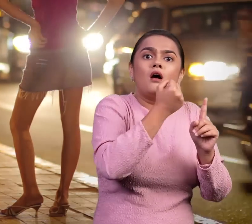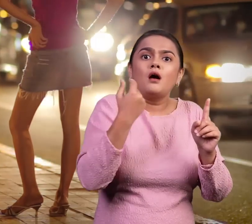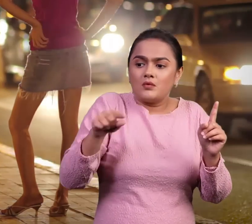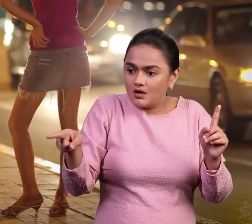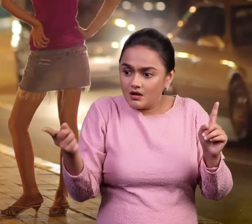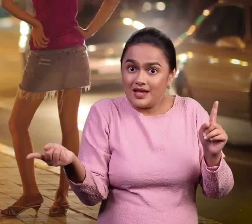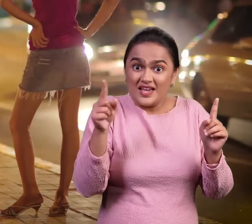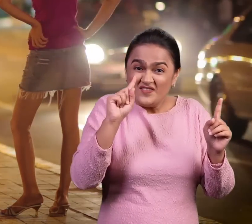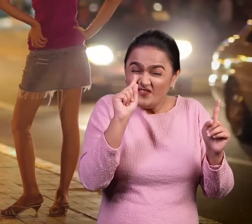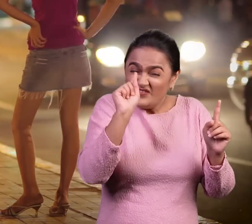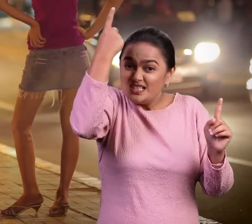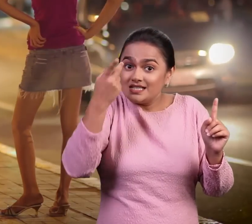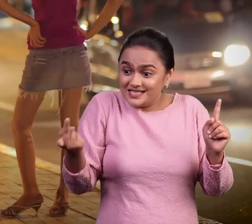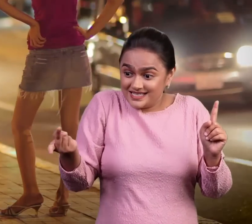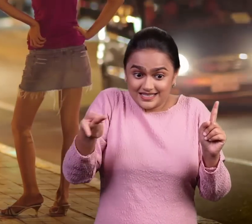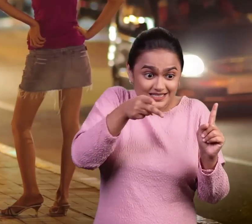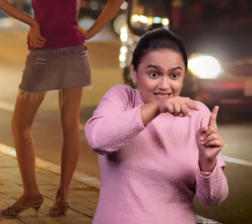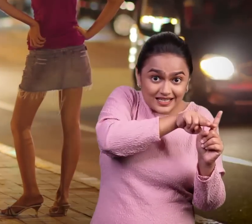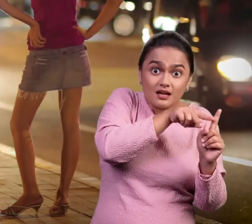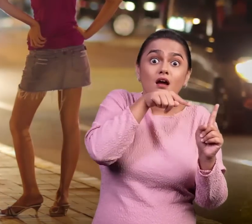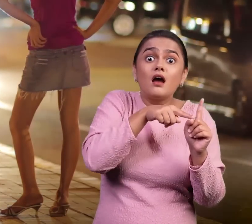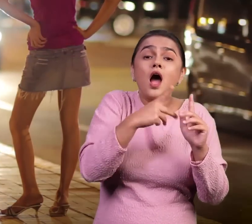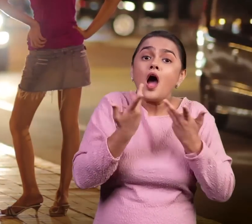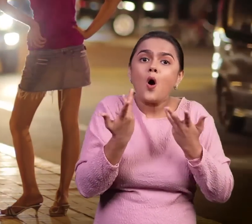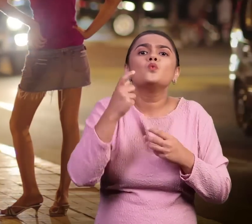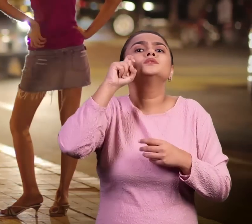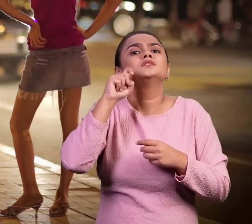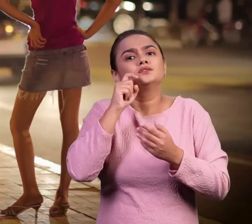This first transmission was through sexual transmission.